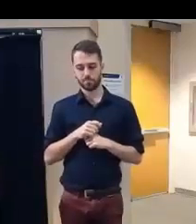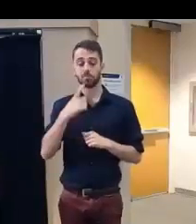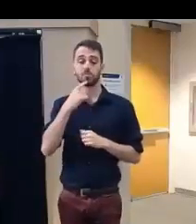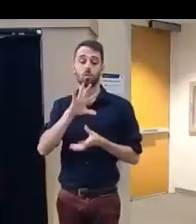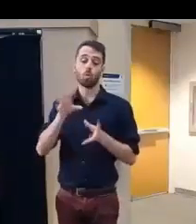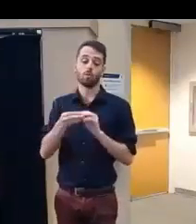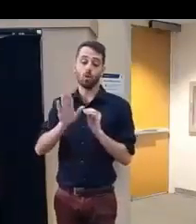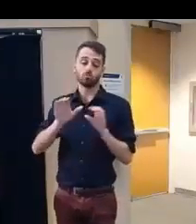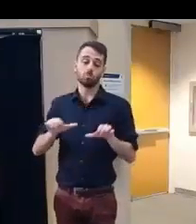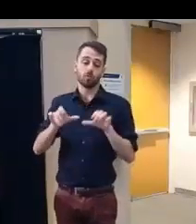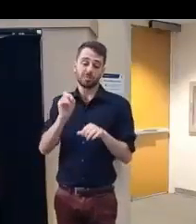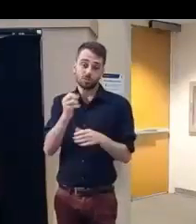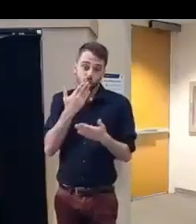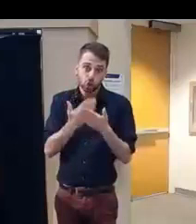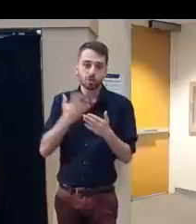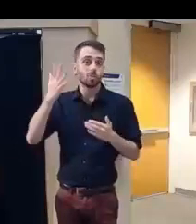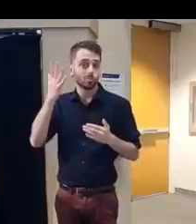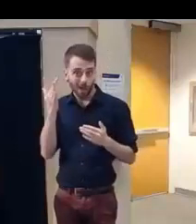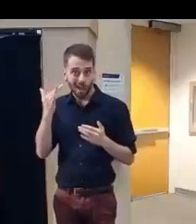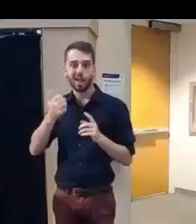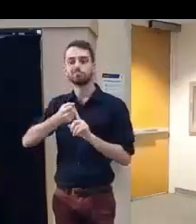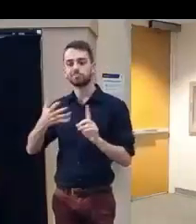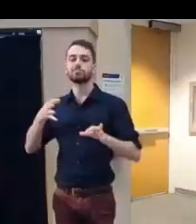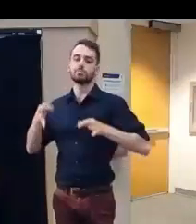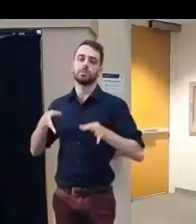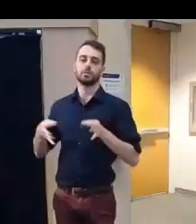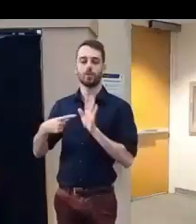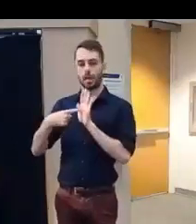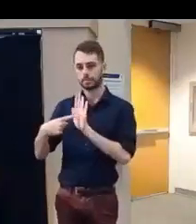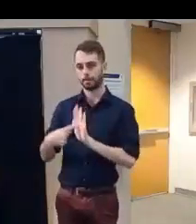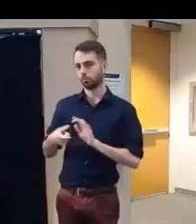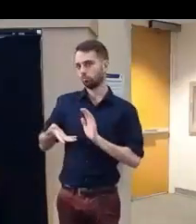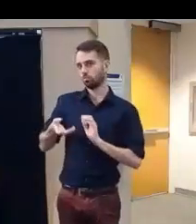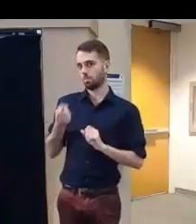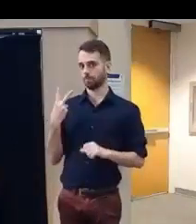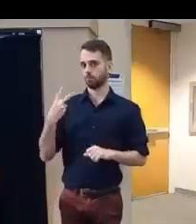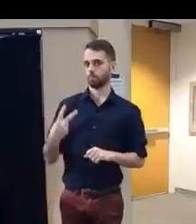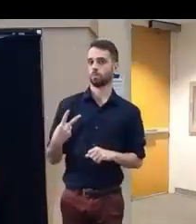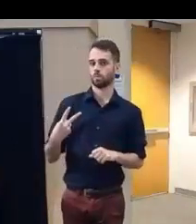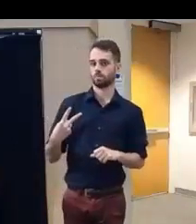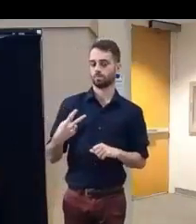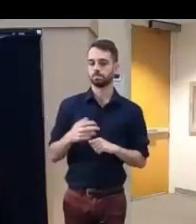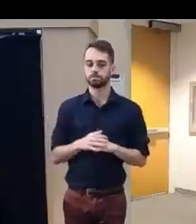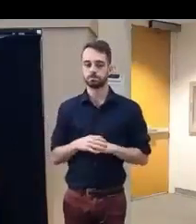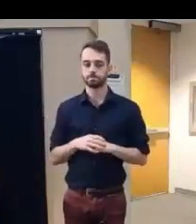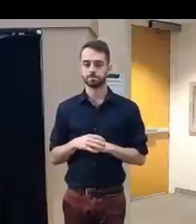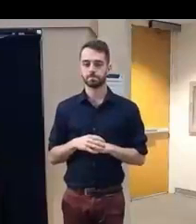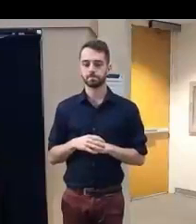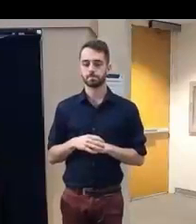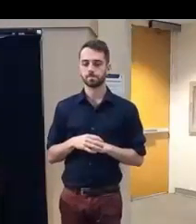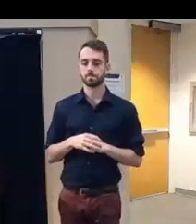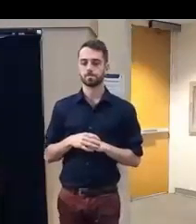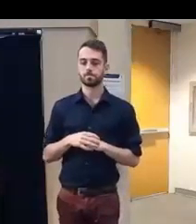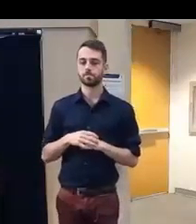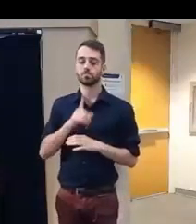you know XYZ to examples which demonstrate where the student demonstrated a skill specifically